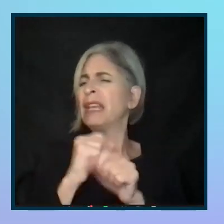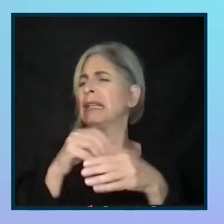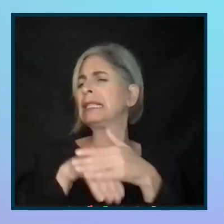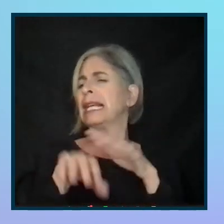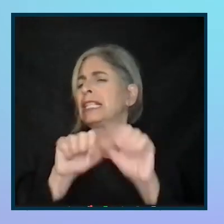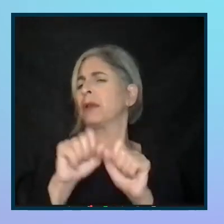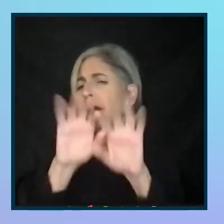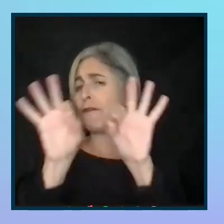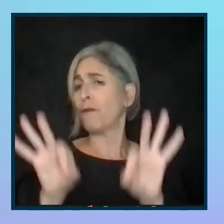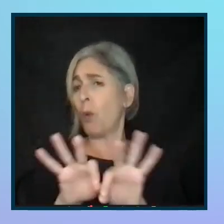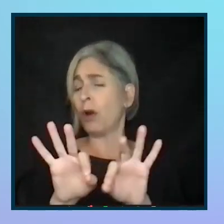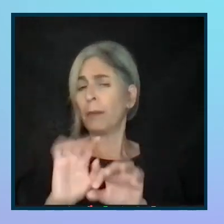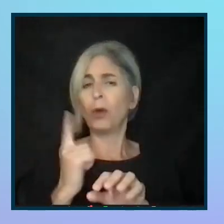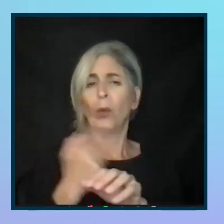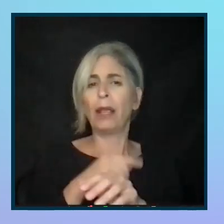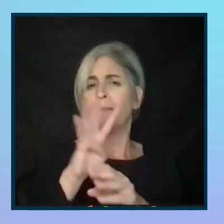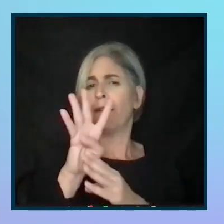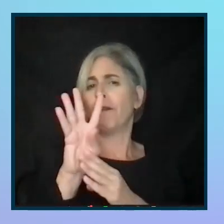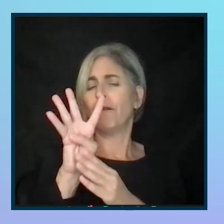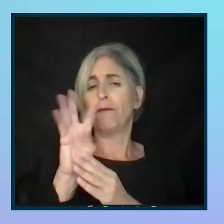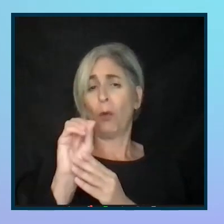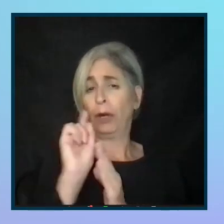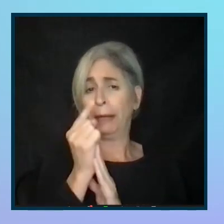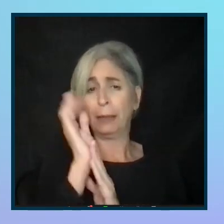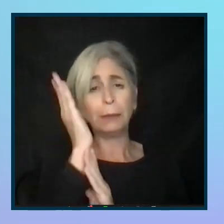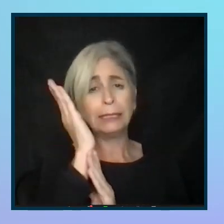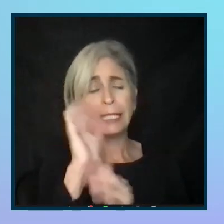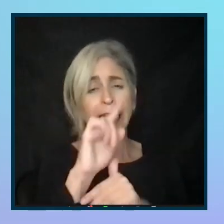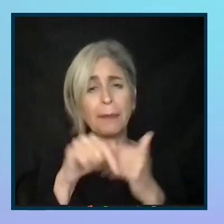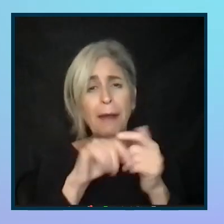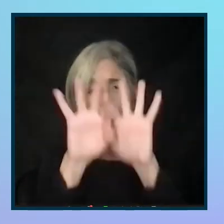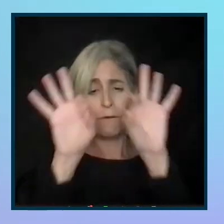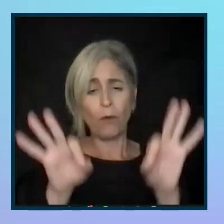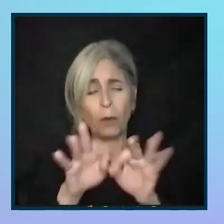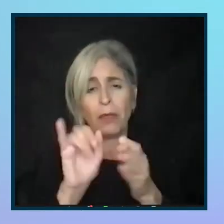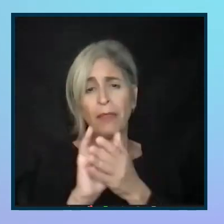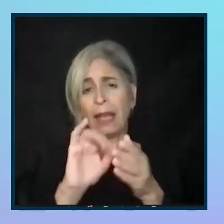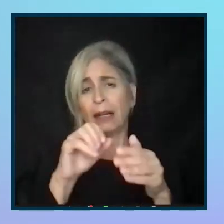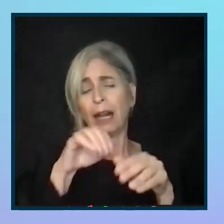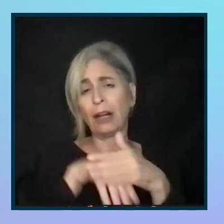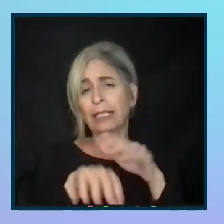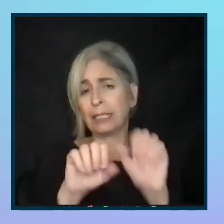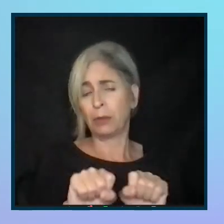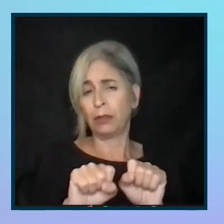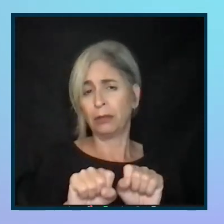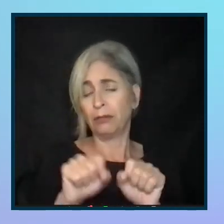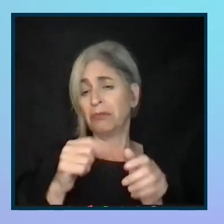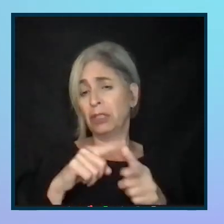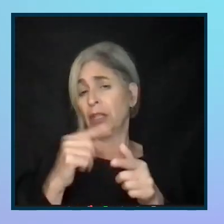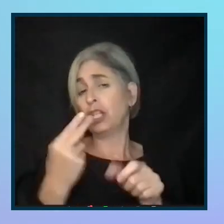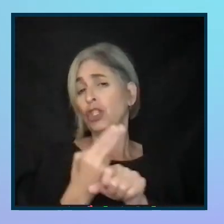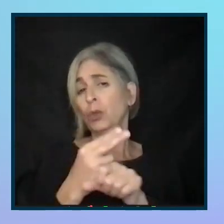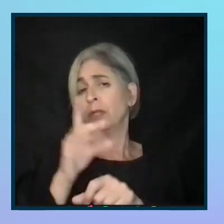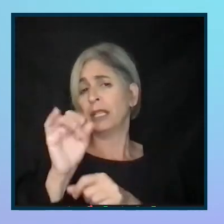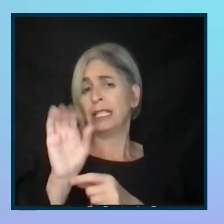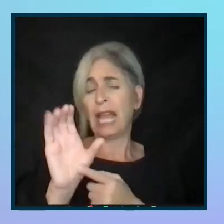and we have a 40-minute presentation on how to make accessible forms. And then that deck is out there to reference with those instructions.